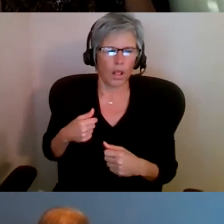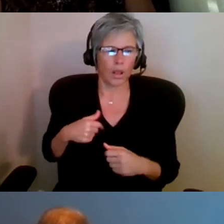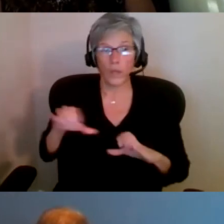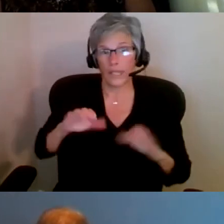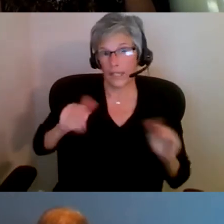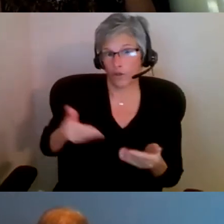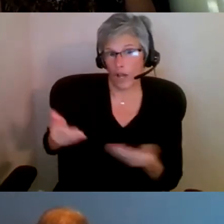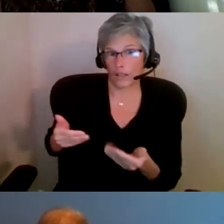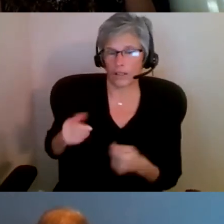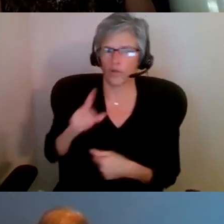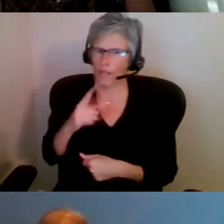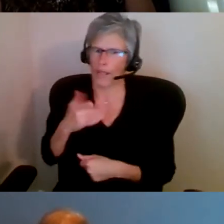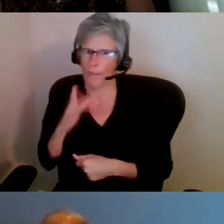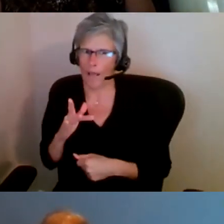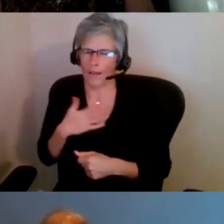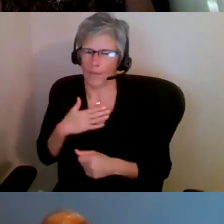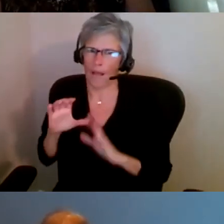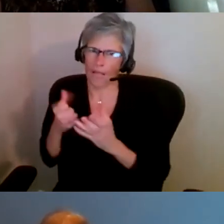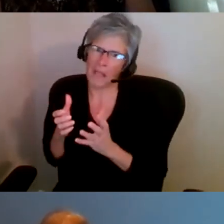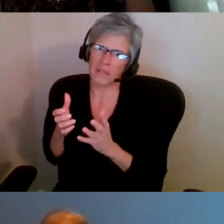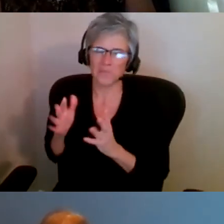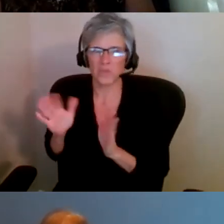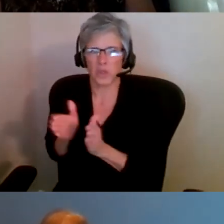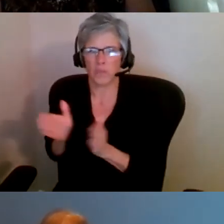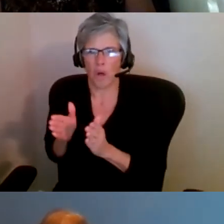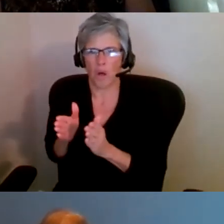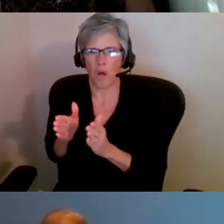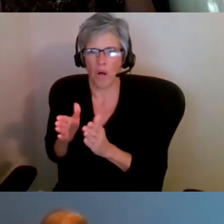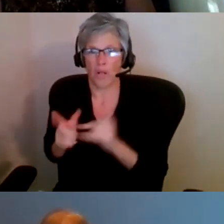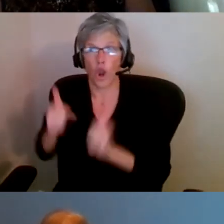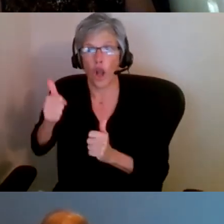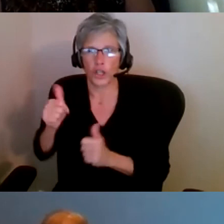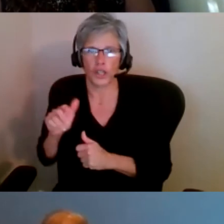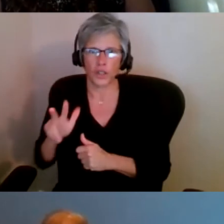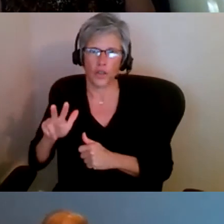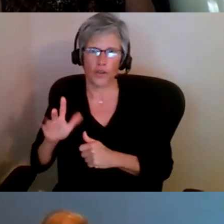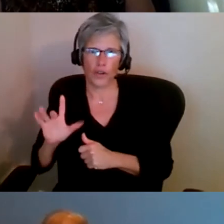to have relatively small class sizes, highest of 38 but I started and I asked each student what you